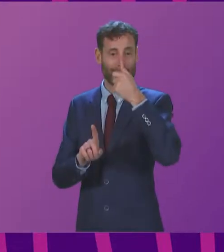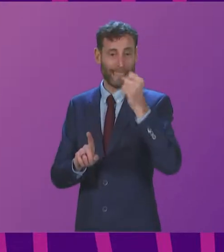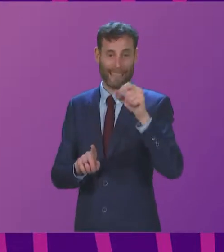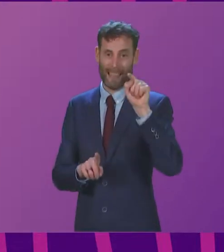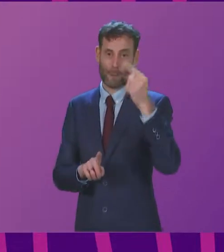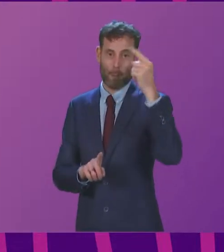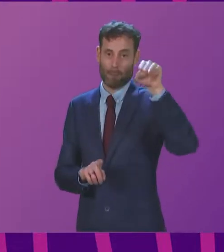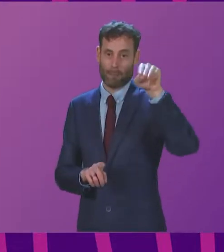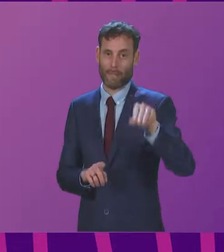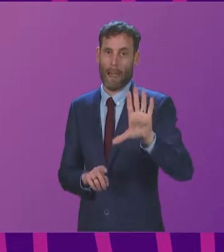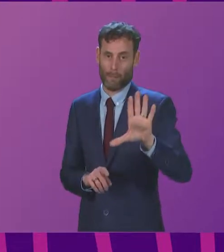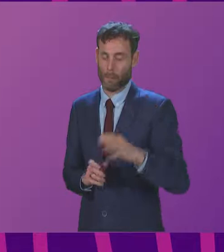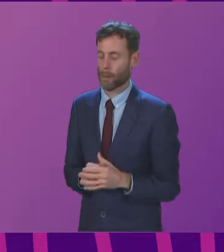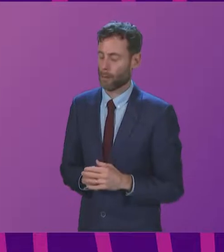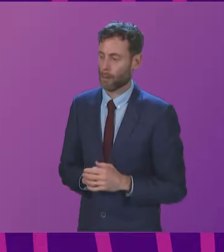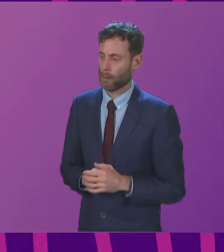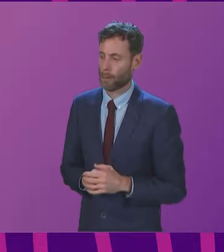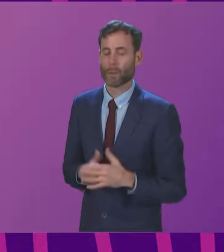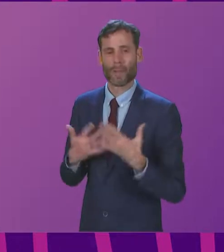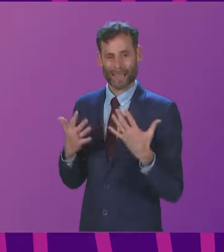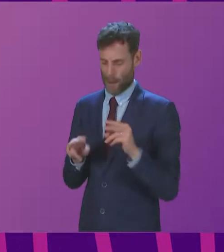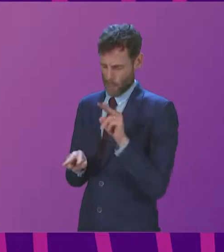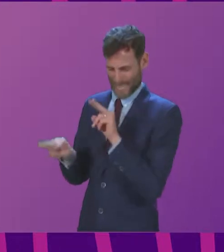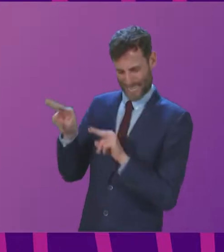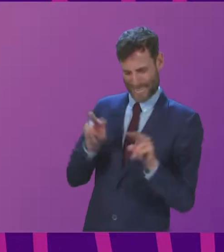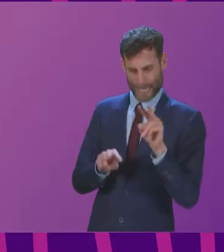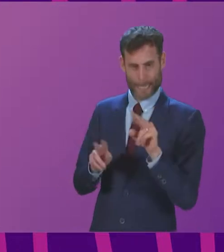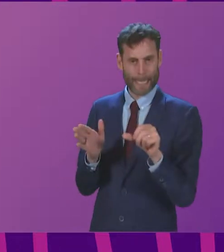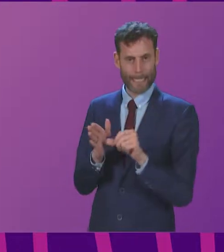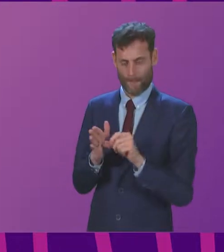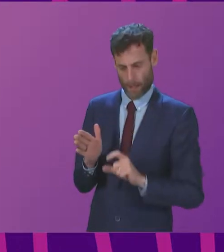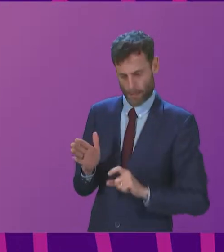and the combination of those makes it difficult to be certain about the course that the pandemic